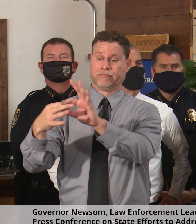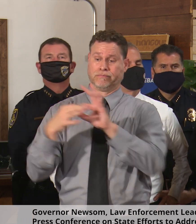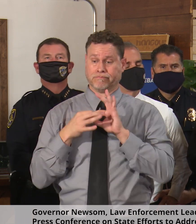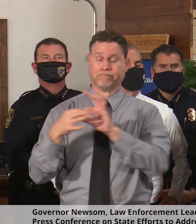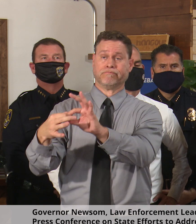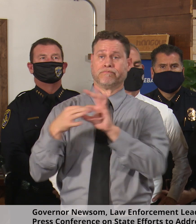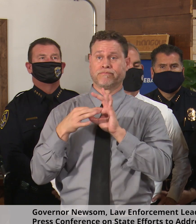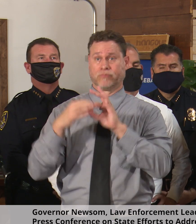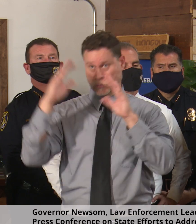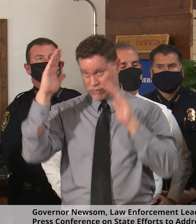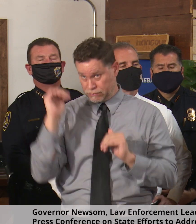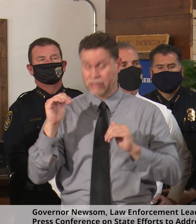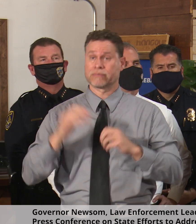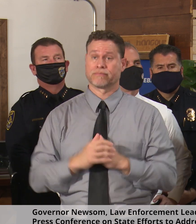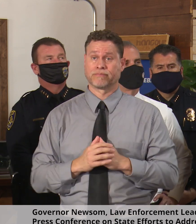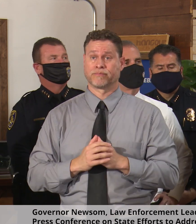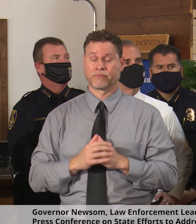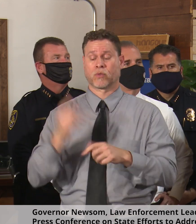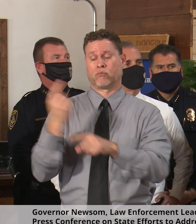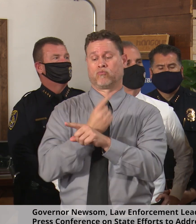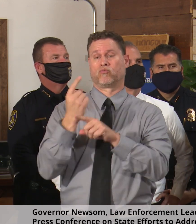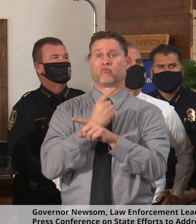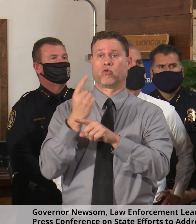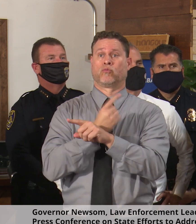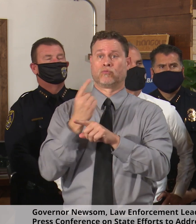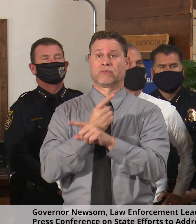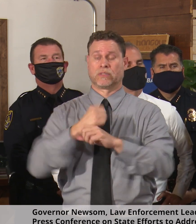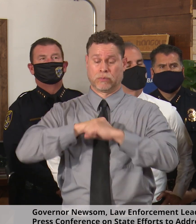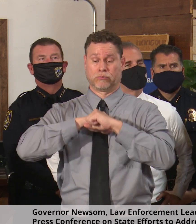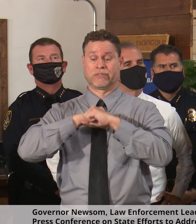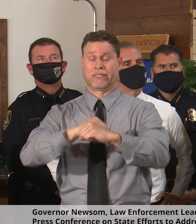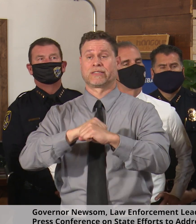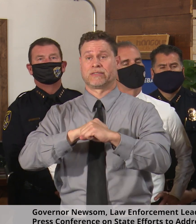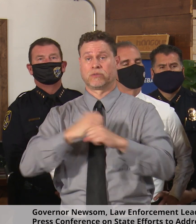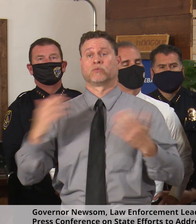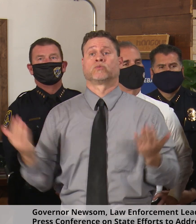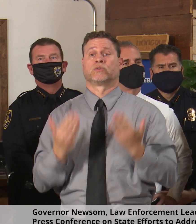and you all expect and appropriately so to be protected. And so we're here in that spirit,